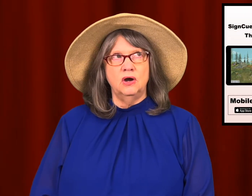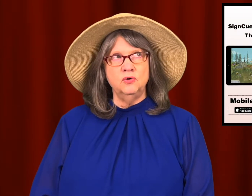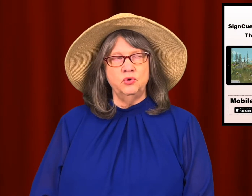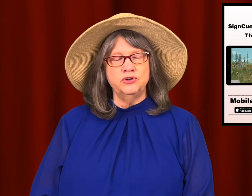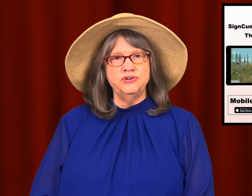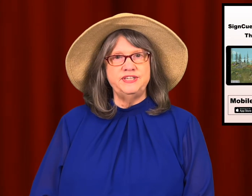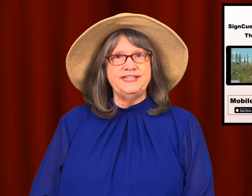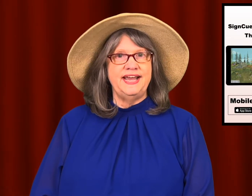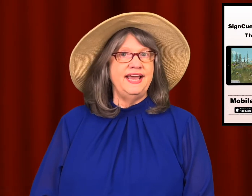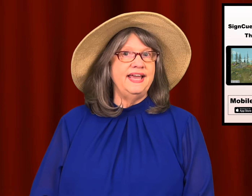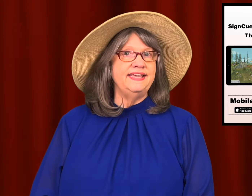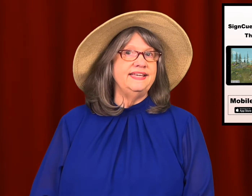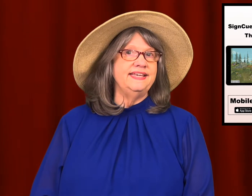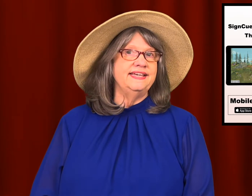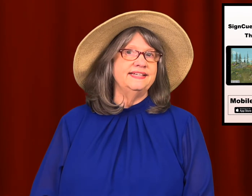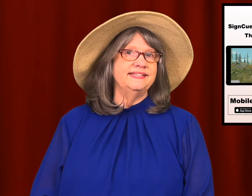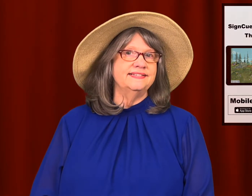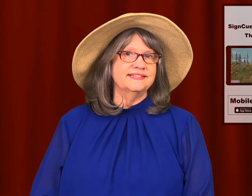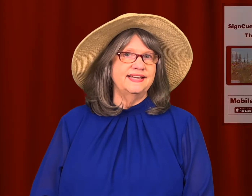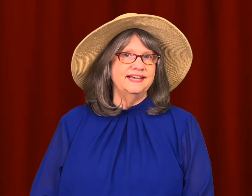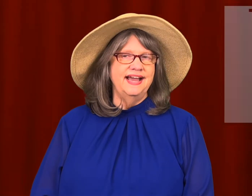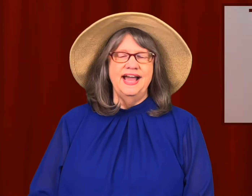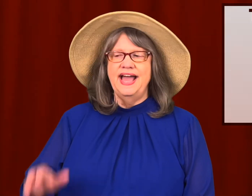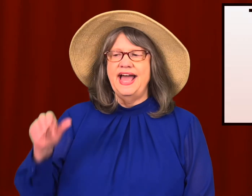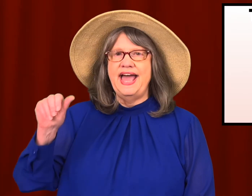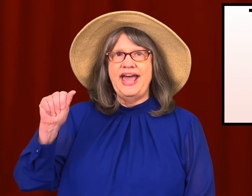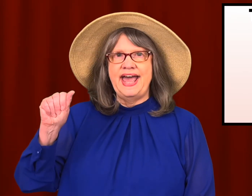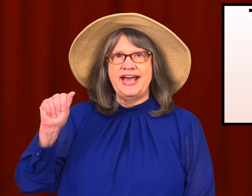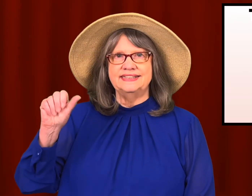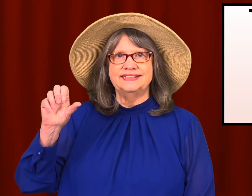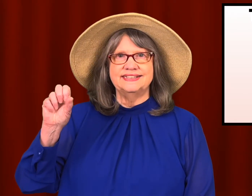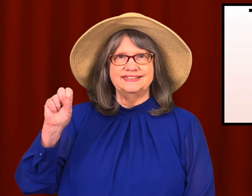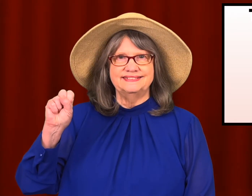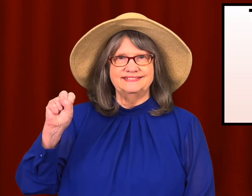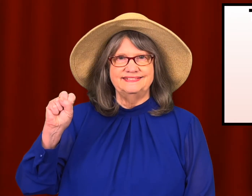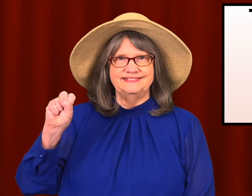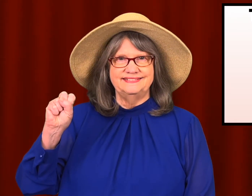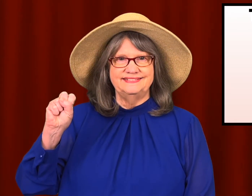Our word today is … AS.